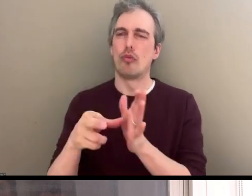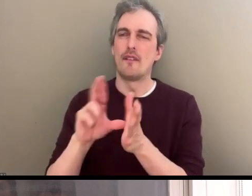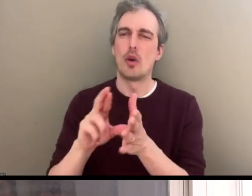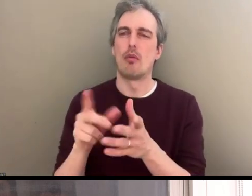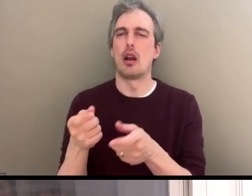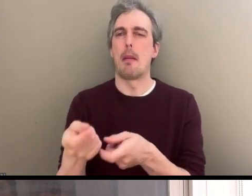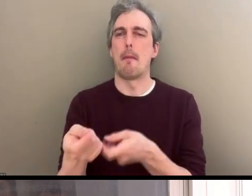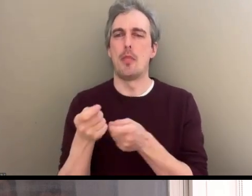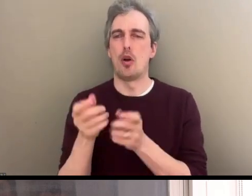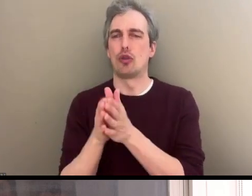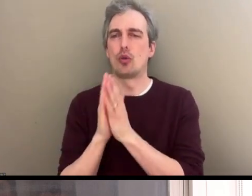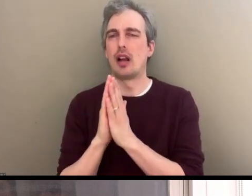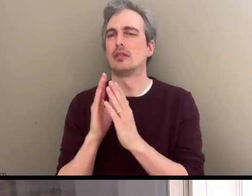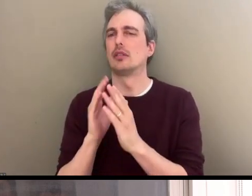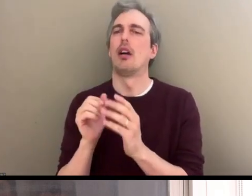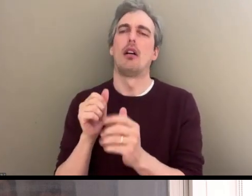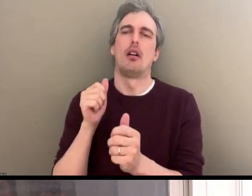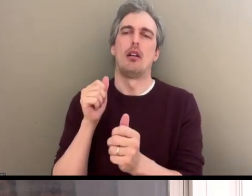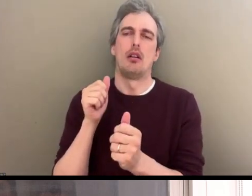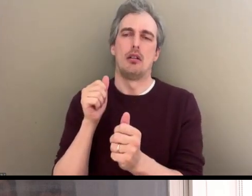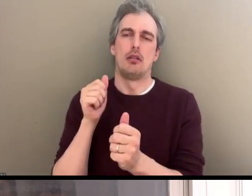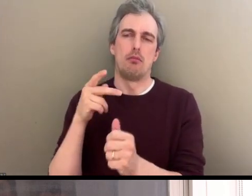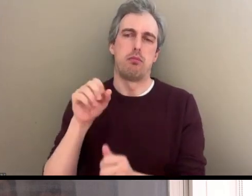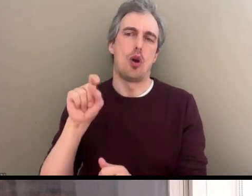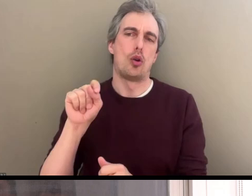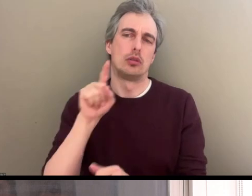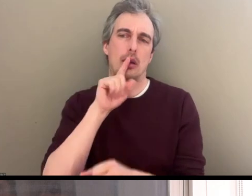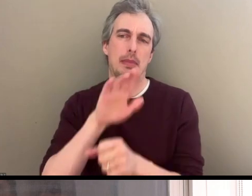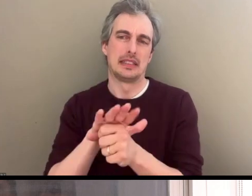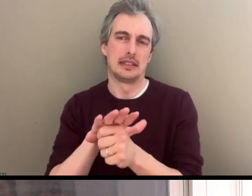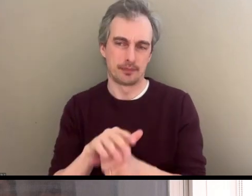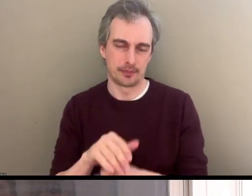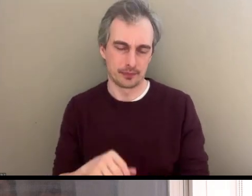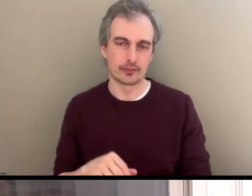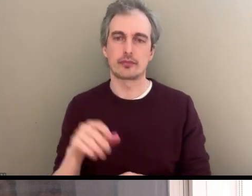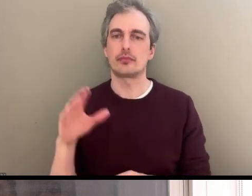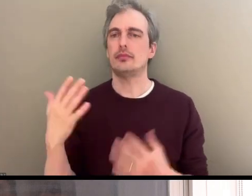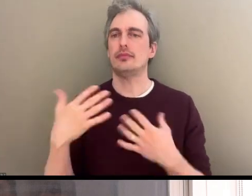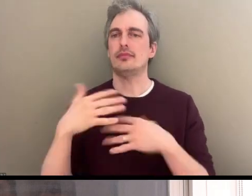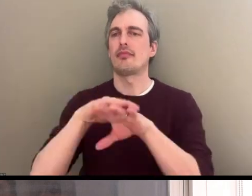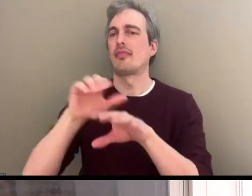And what happens with these, they could integrate via APIs into a greater CI-CD process.